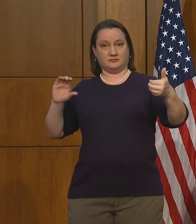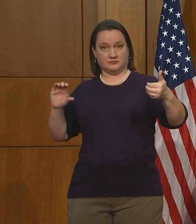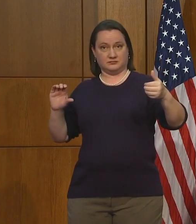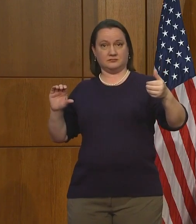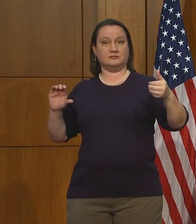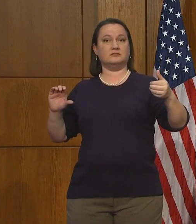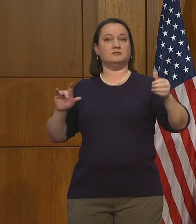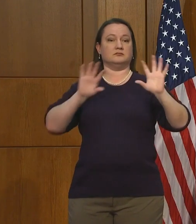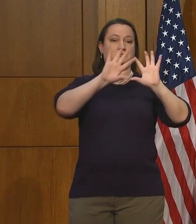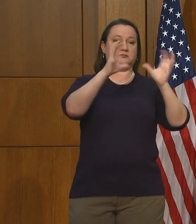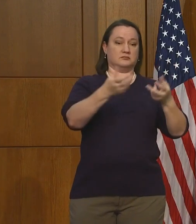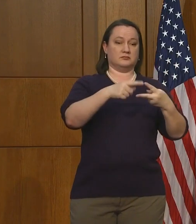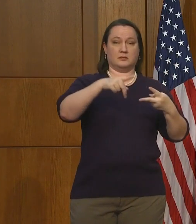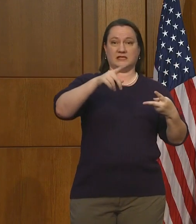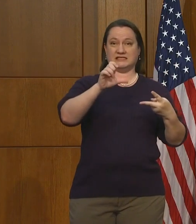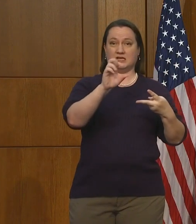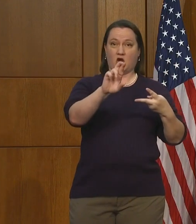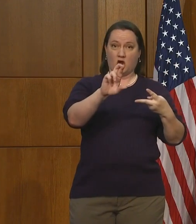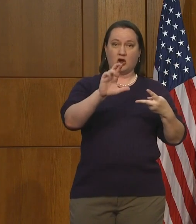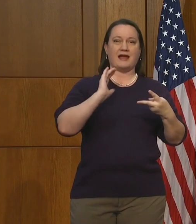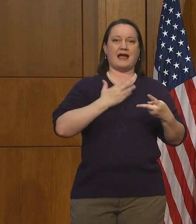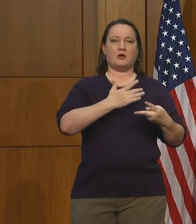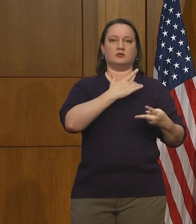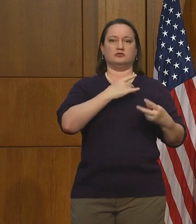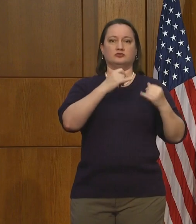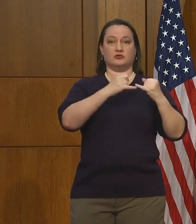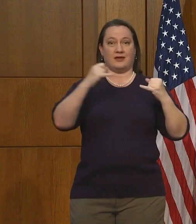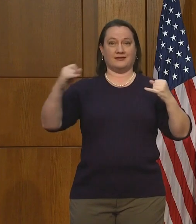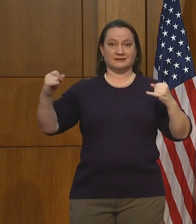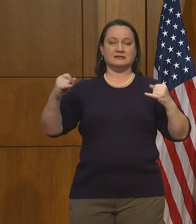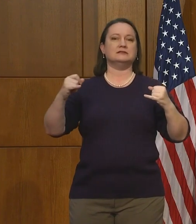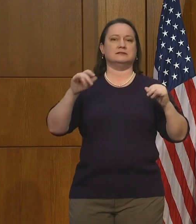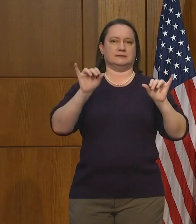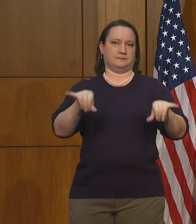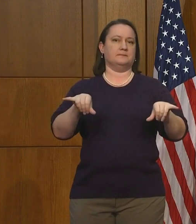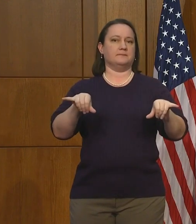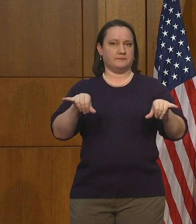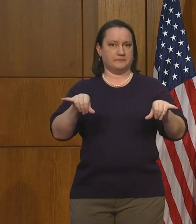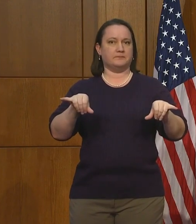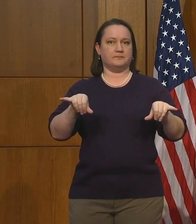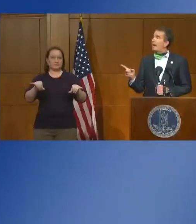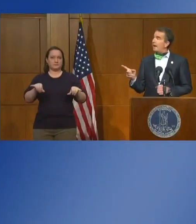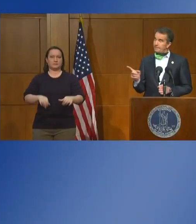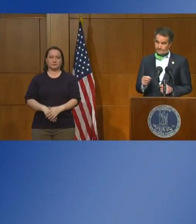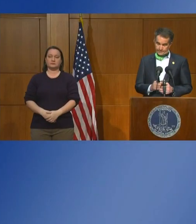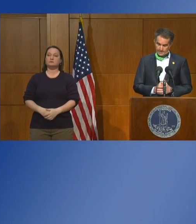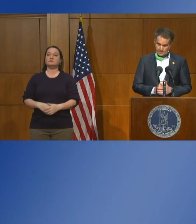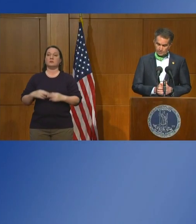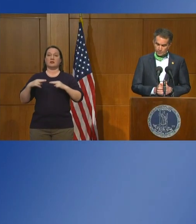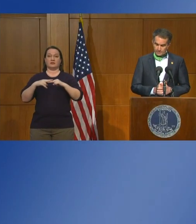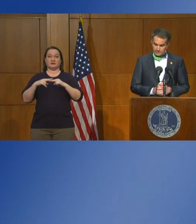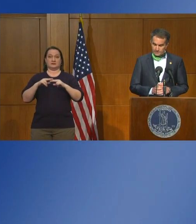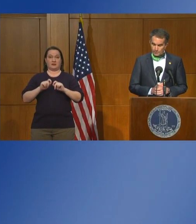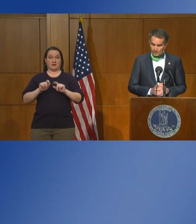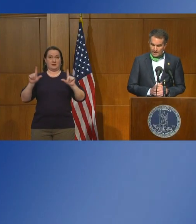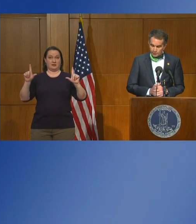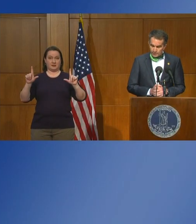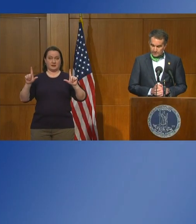WE TAKE OUT THE ANTIBODY TEST OUR TRENDS REMAIN THE SAME. I'D